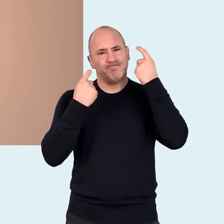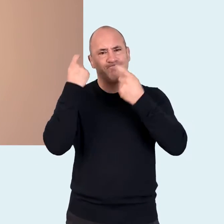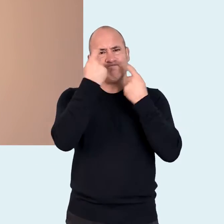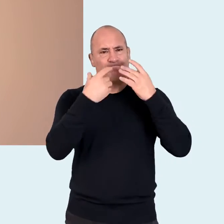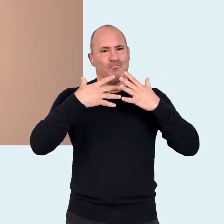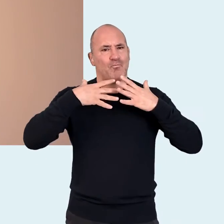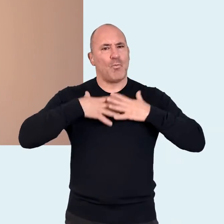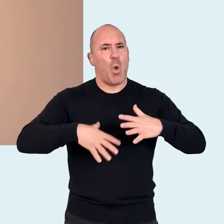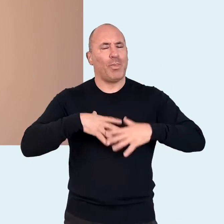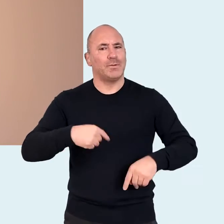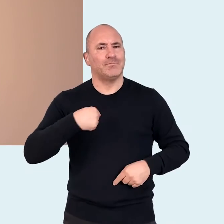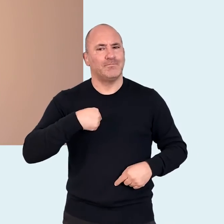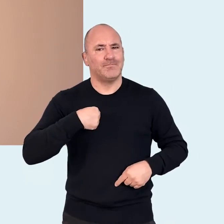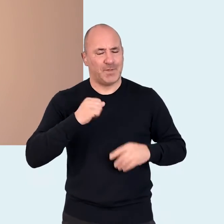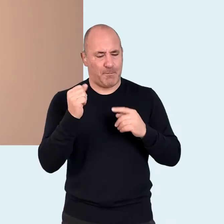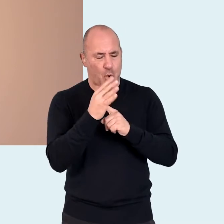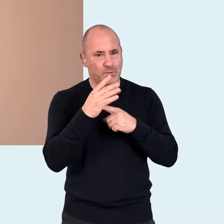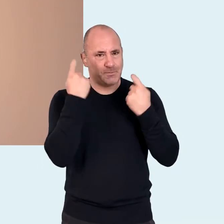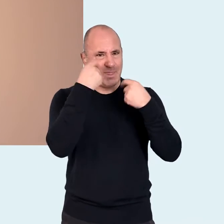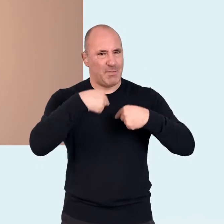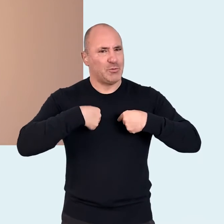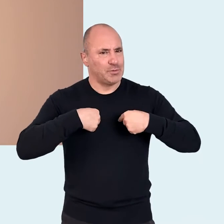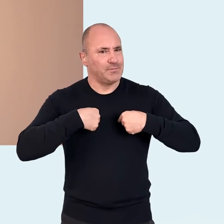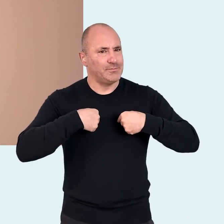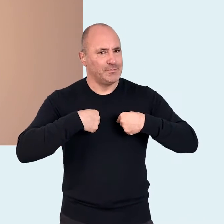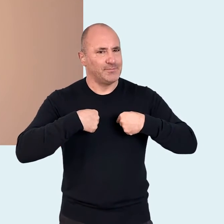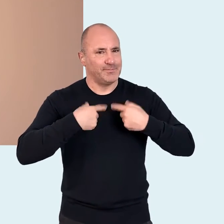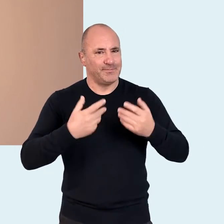well, that's not very easy for you to see, Kate. That's not a good idea. So I have had